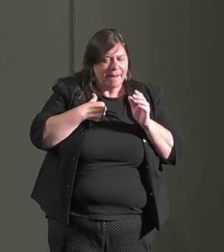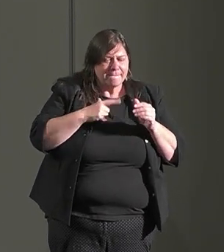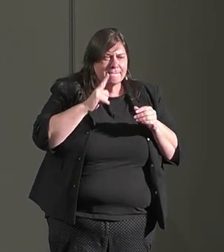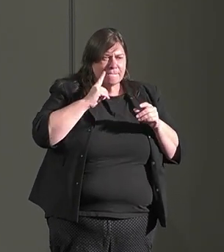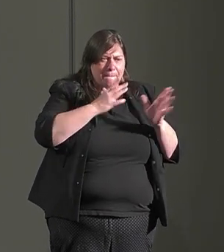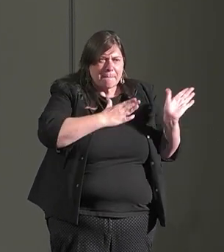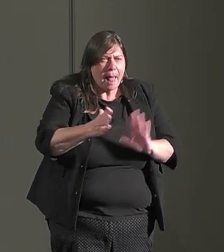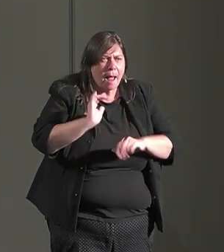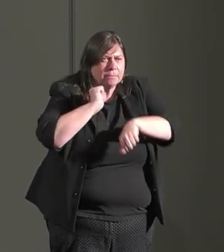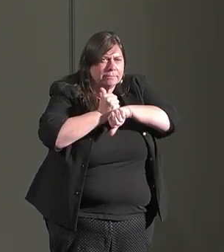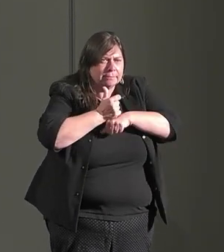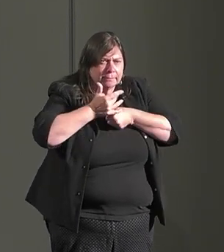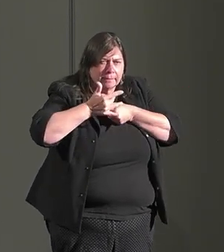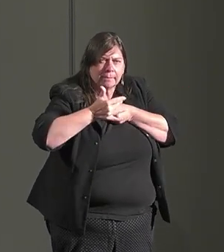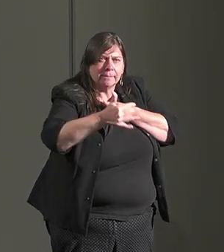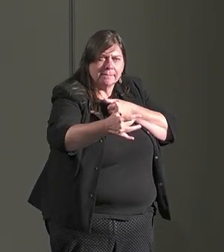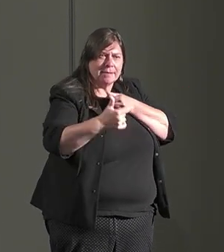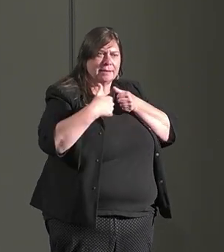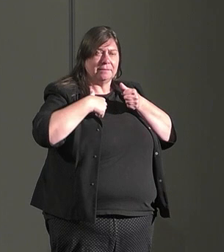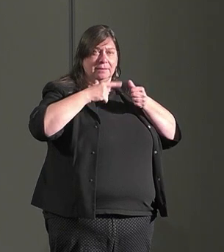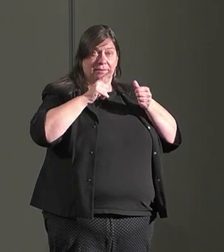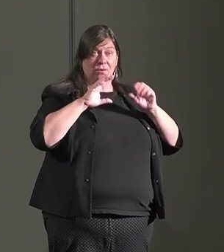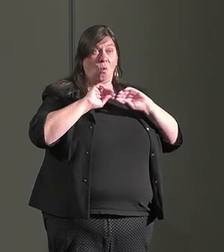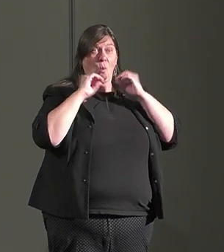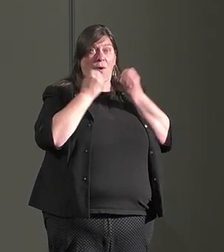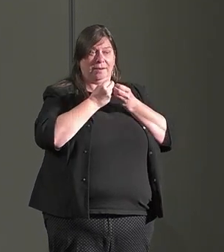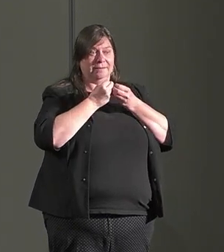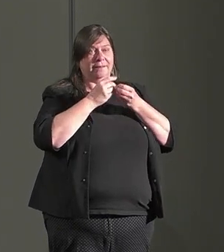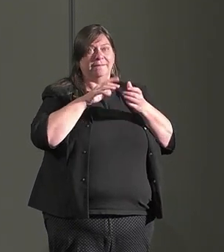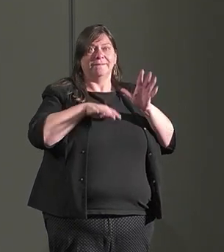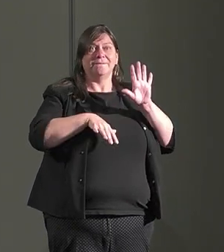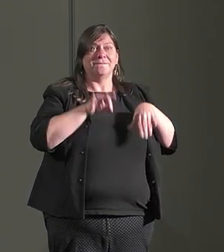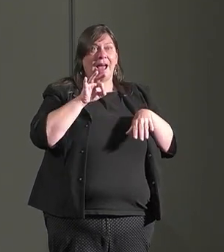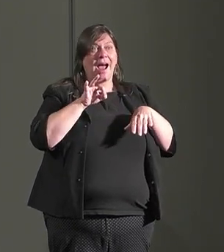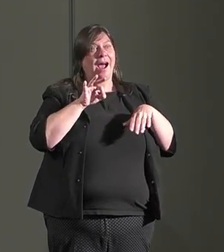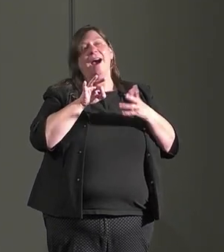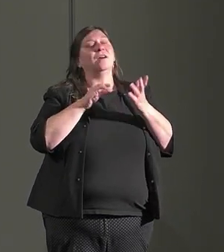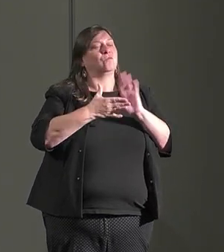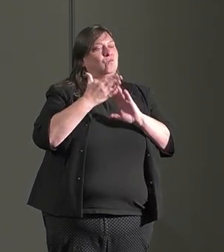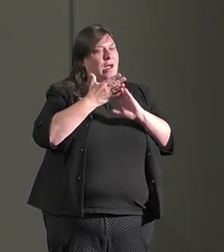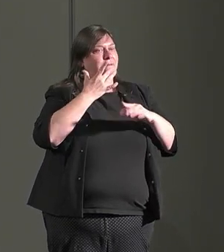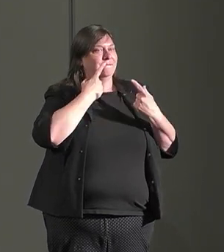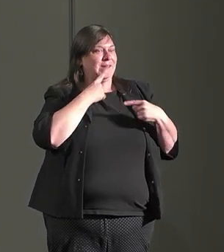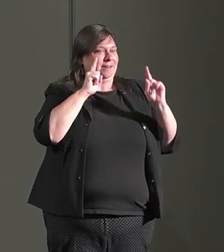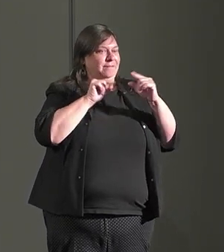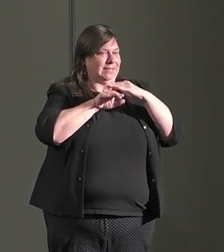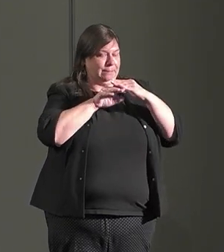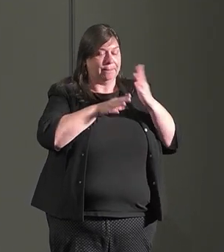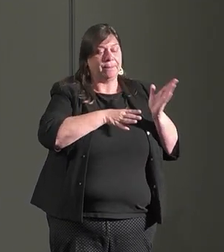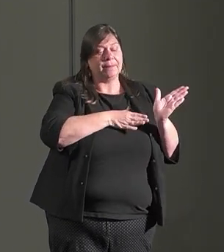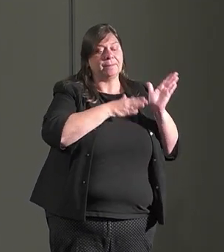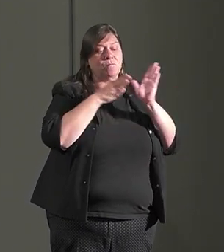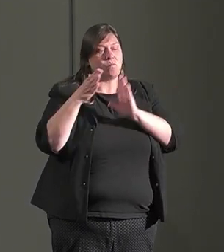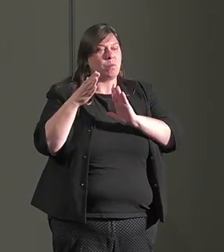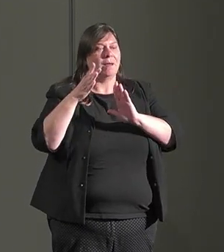their overall organizational approach to find and running effectively. And the wholly grail,